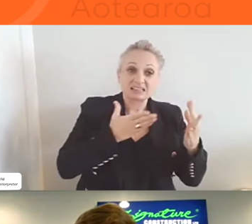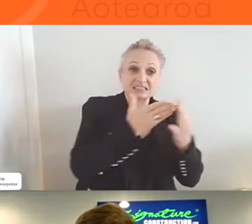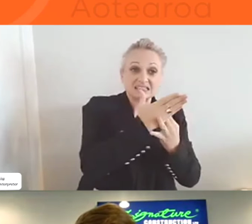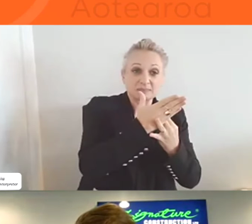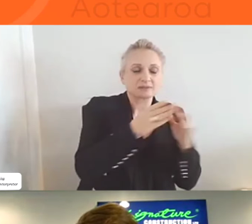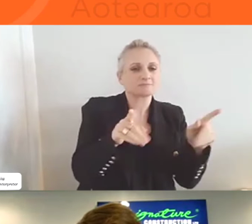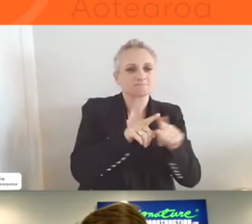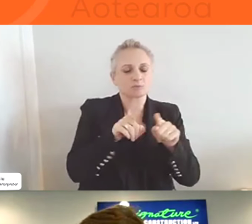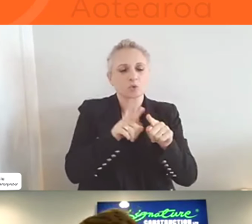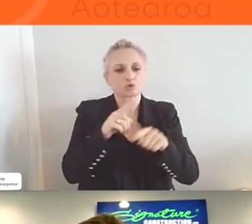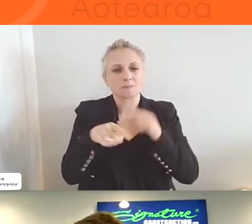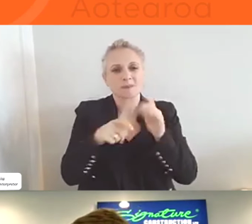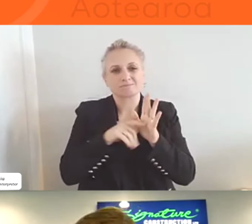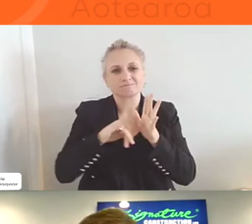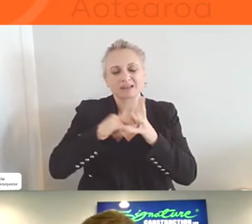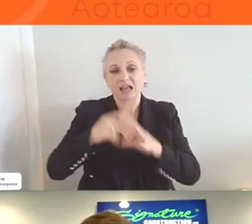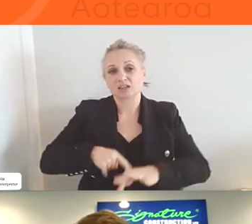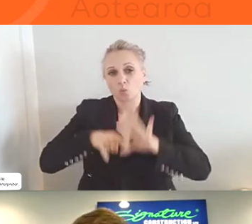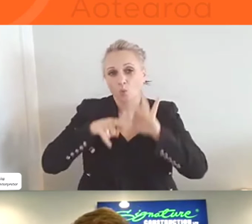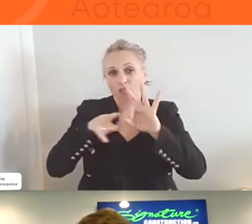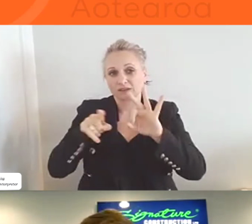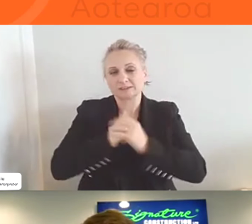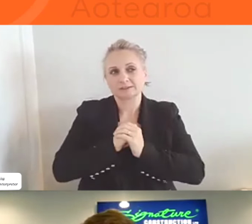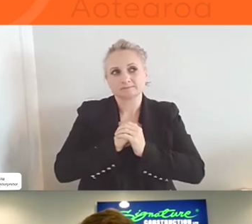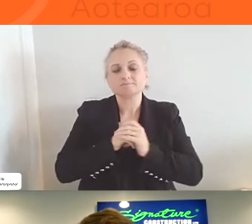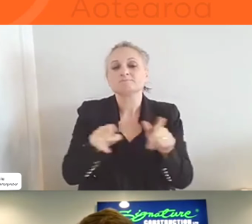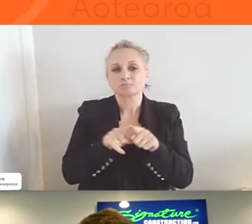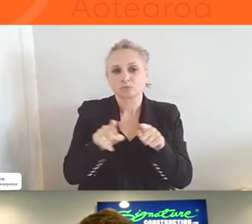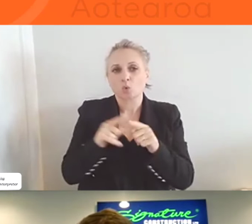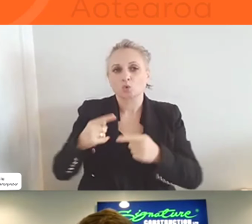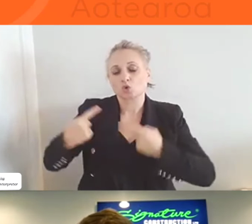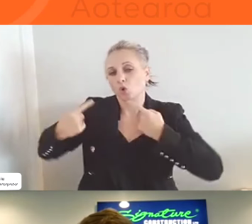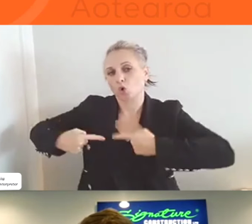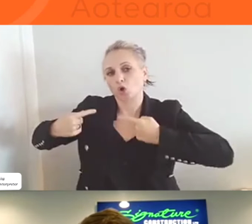consenting is concerned. It's still not something that I think there's